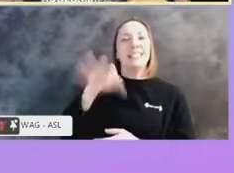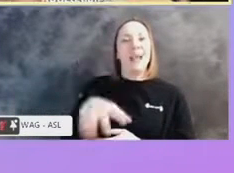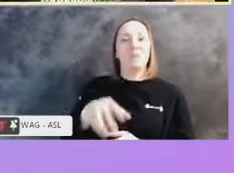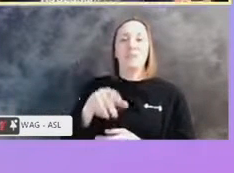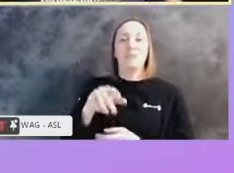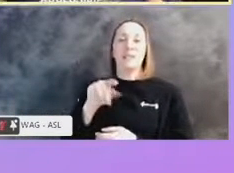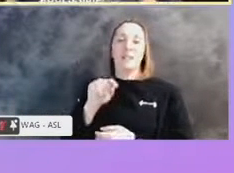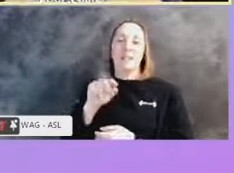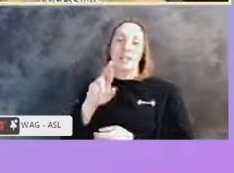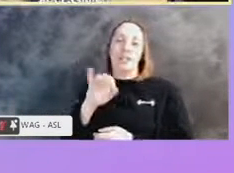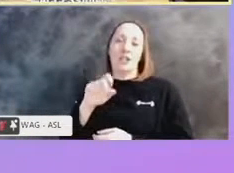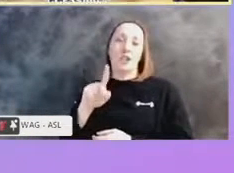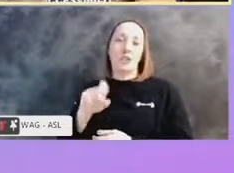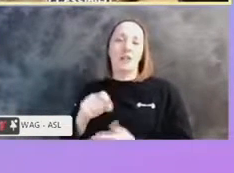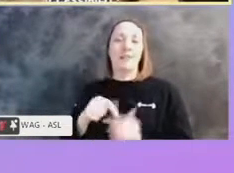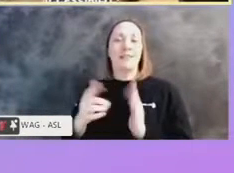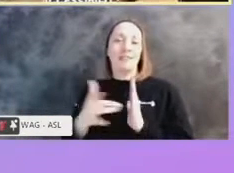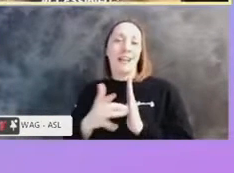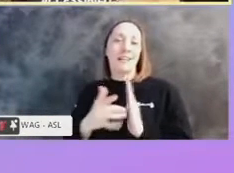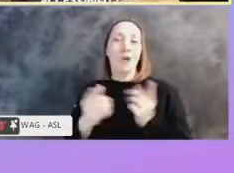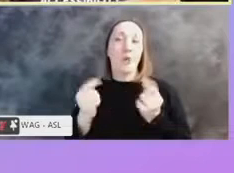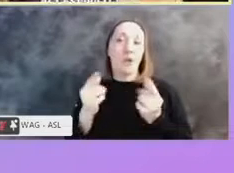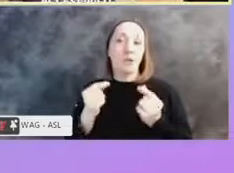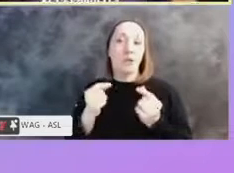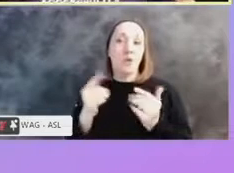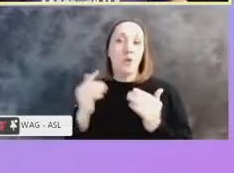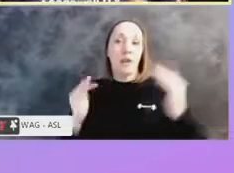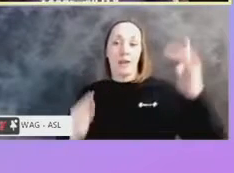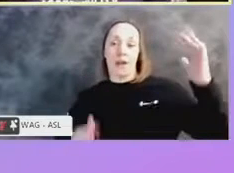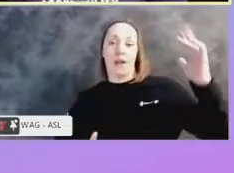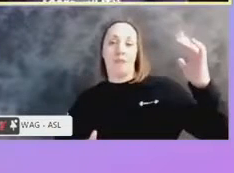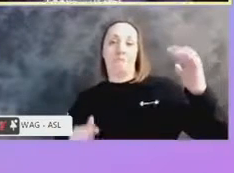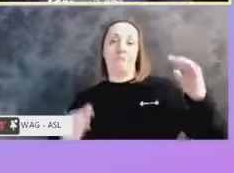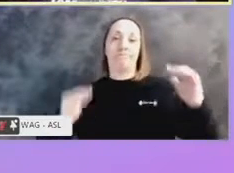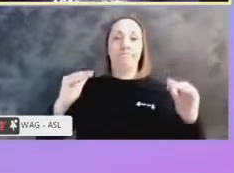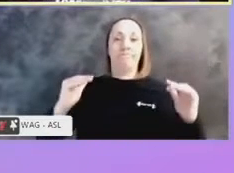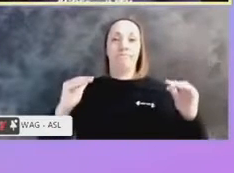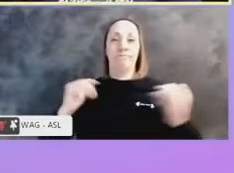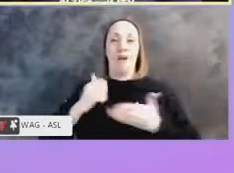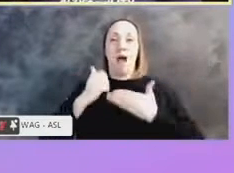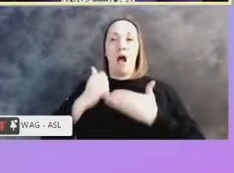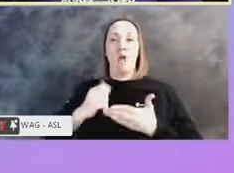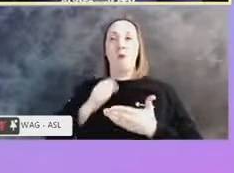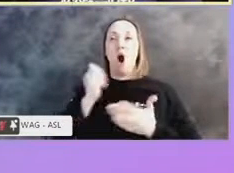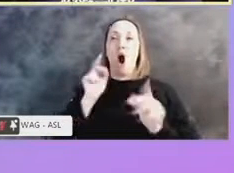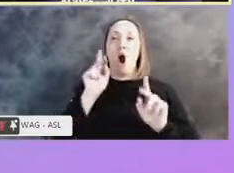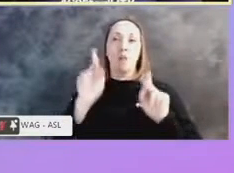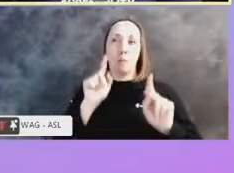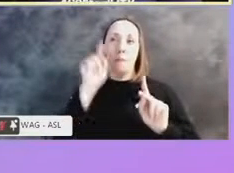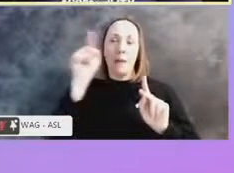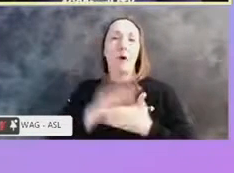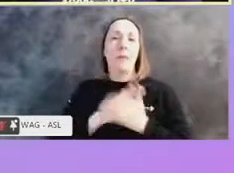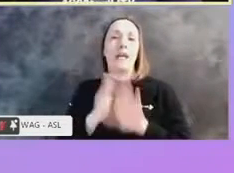far. If you wanna build repository of tips and tricks and techniques that we can use